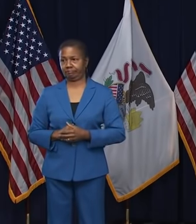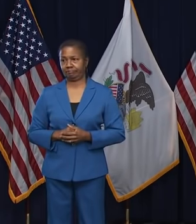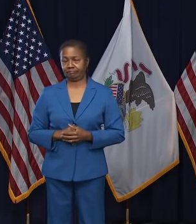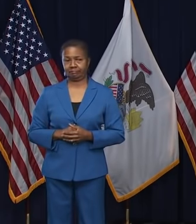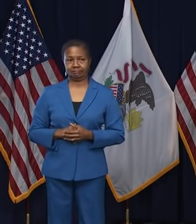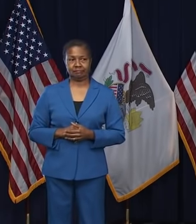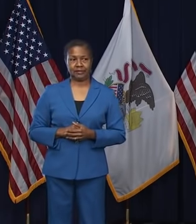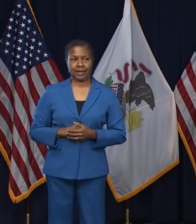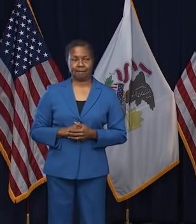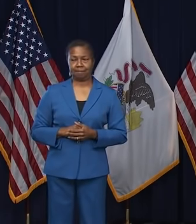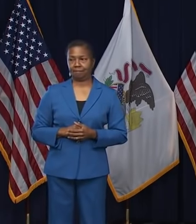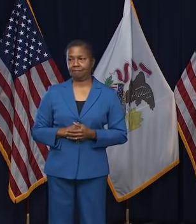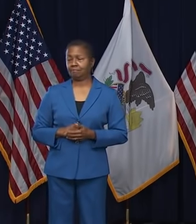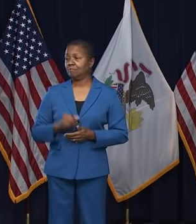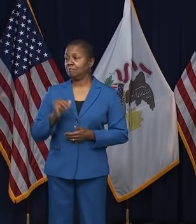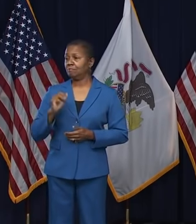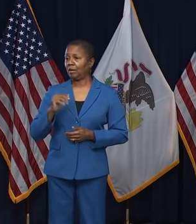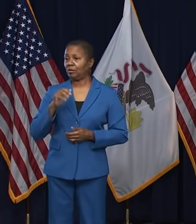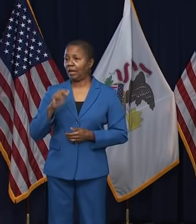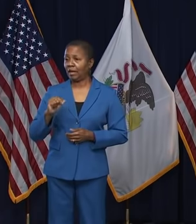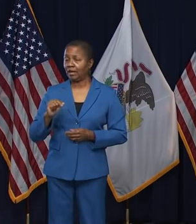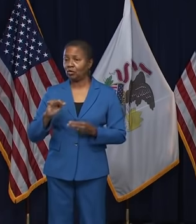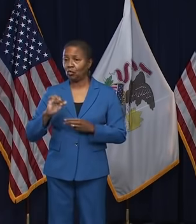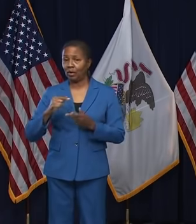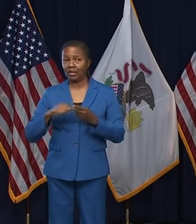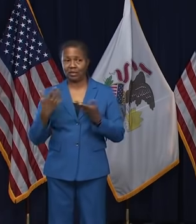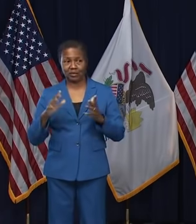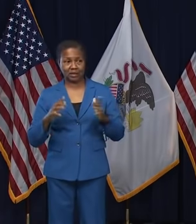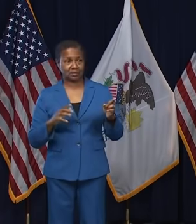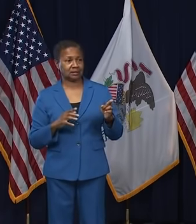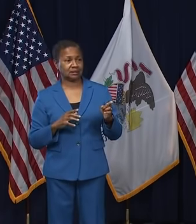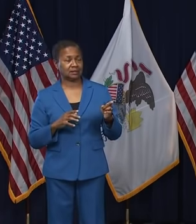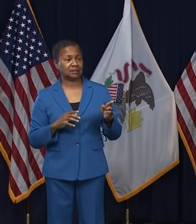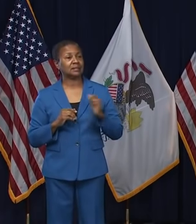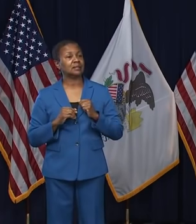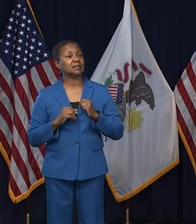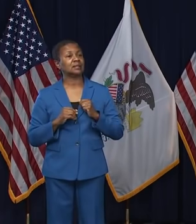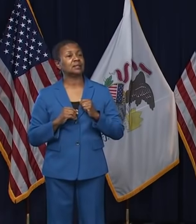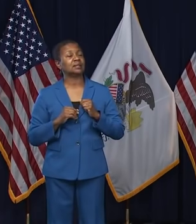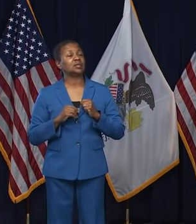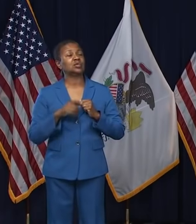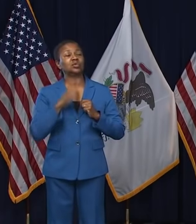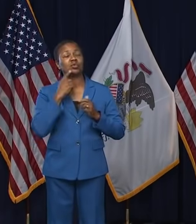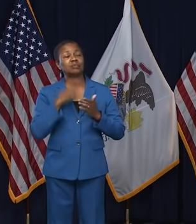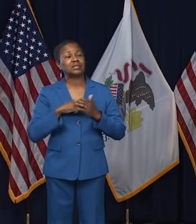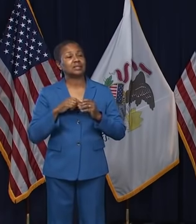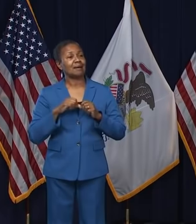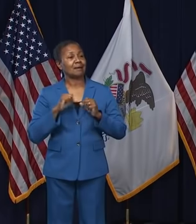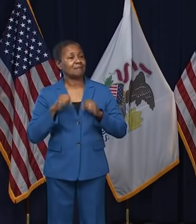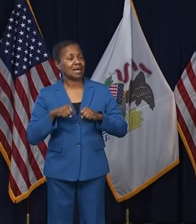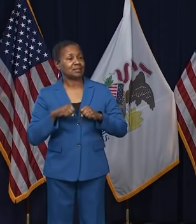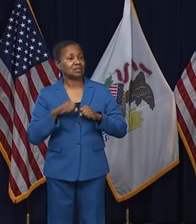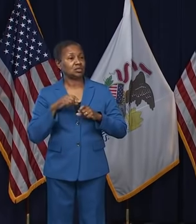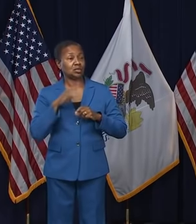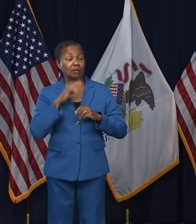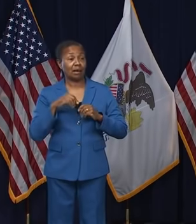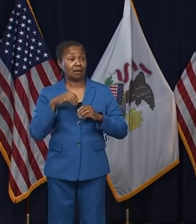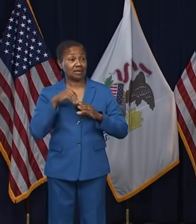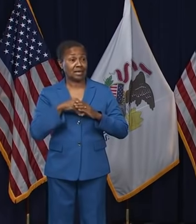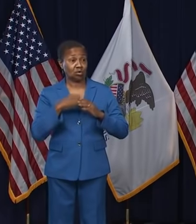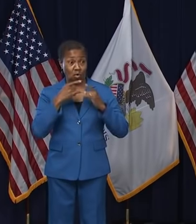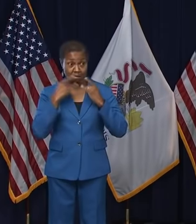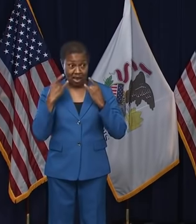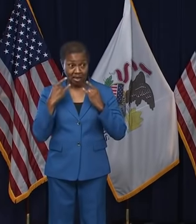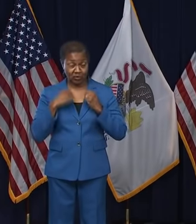right Crack crack was one. Okay